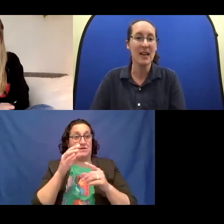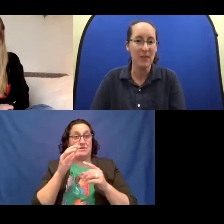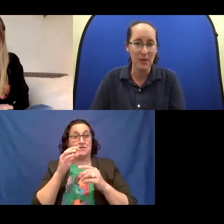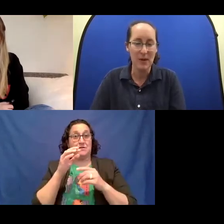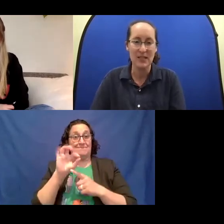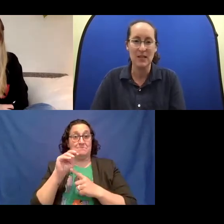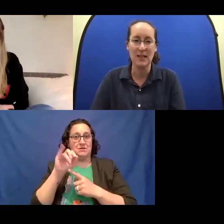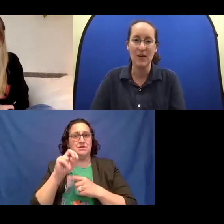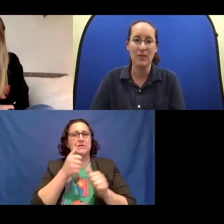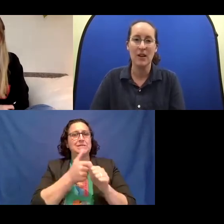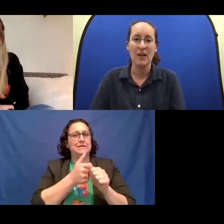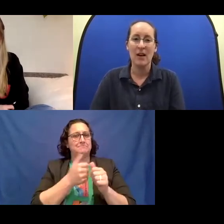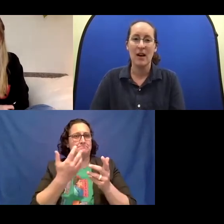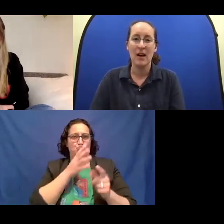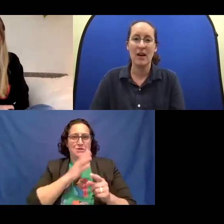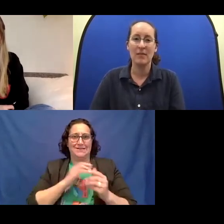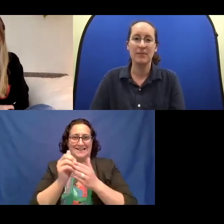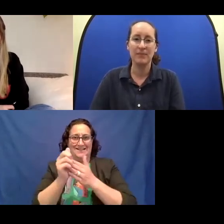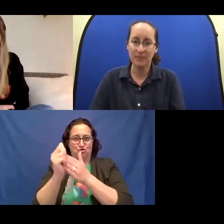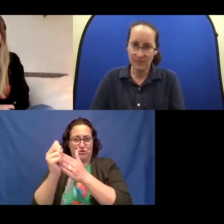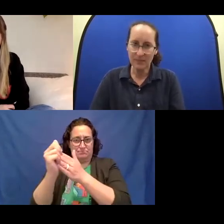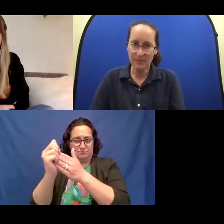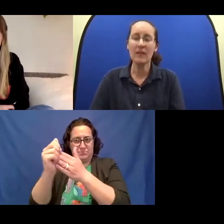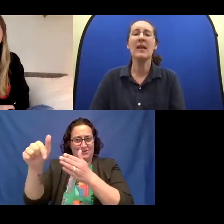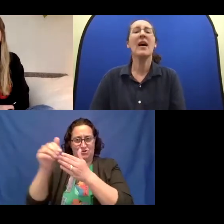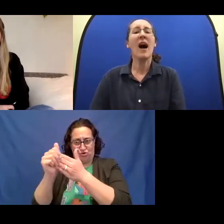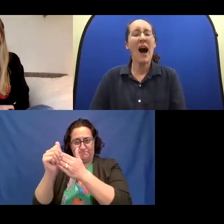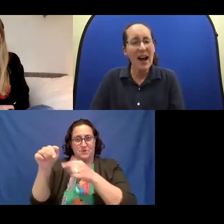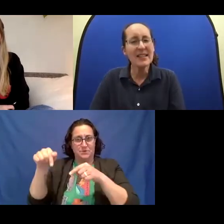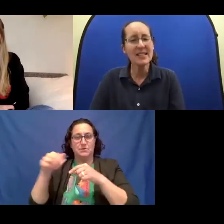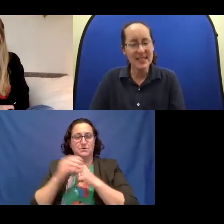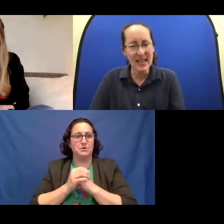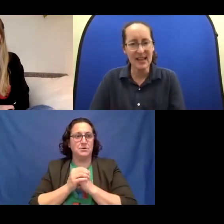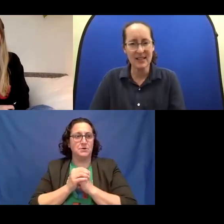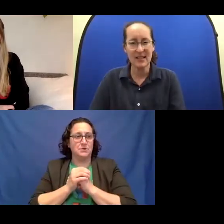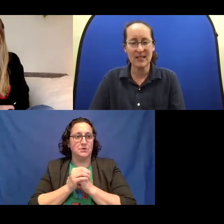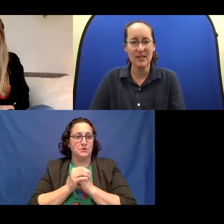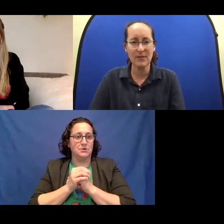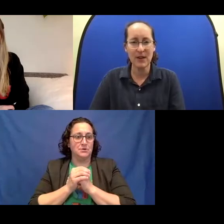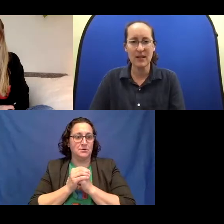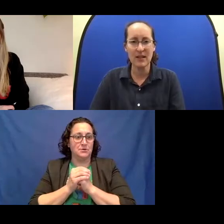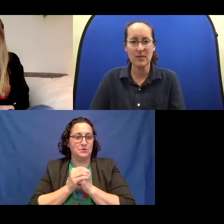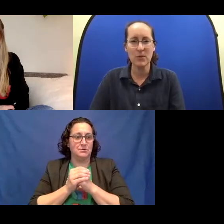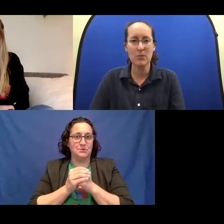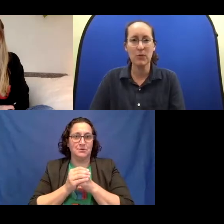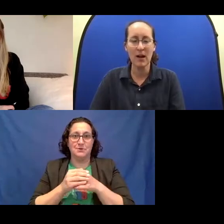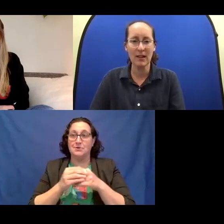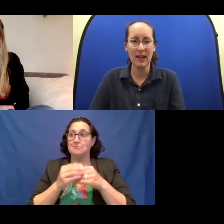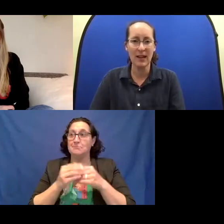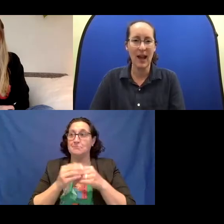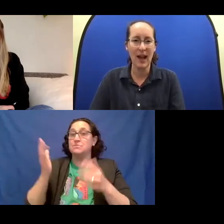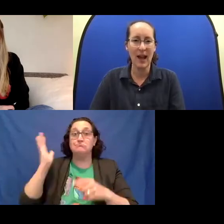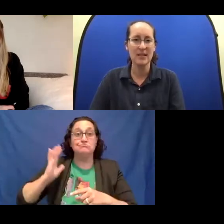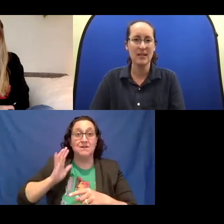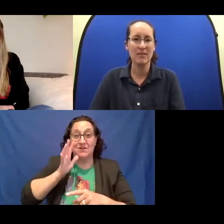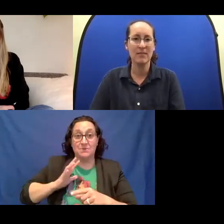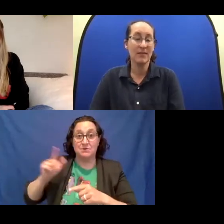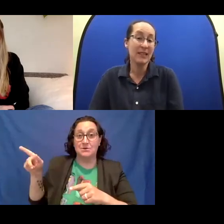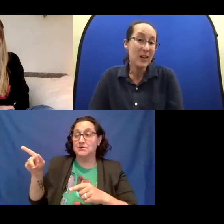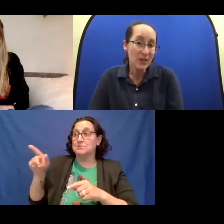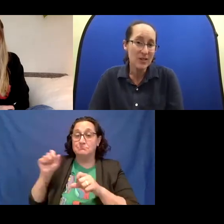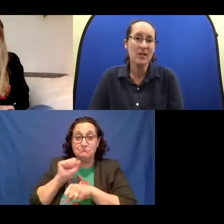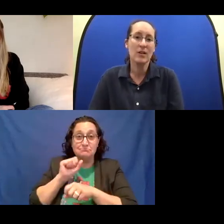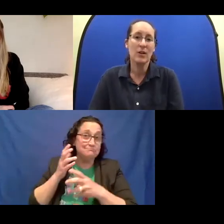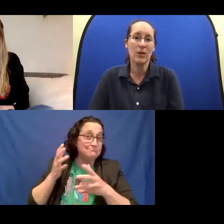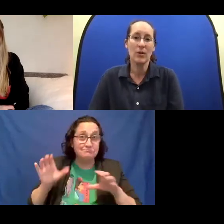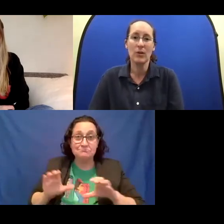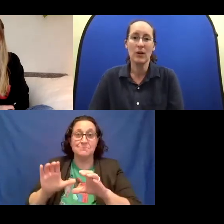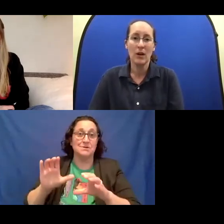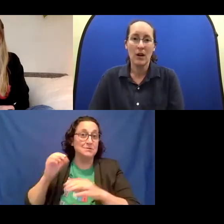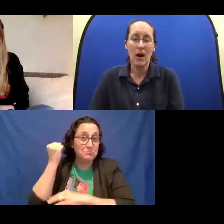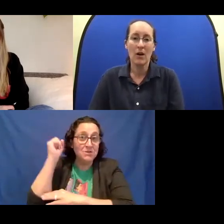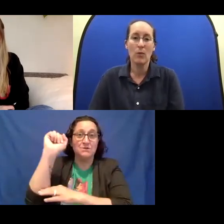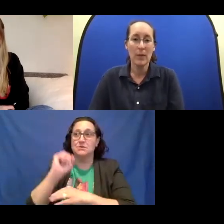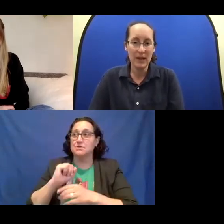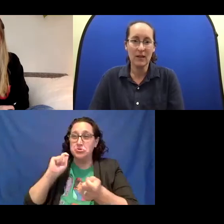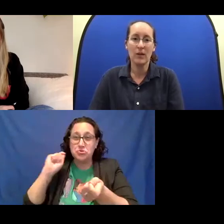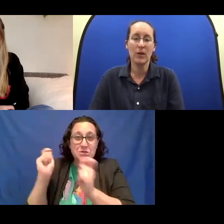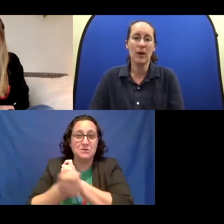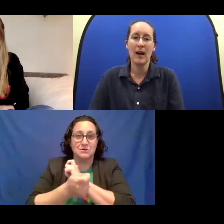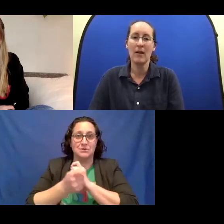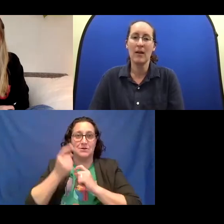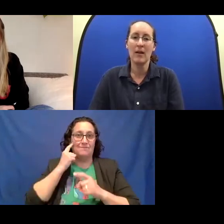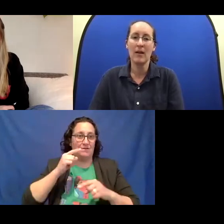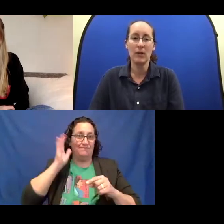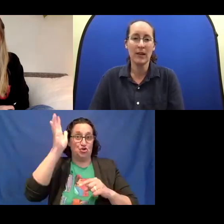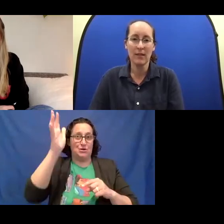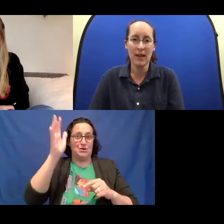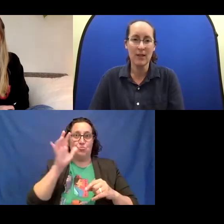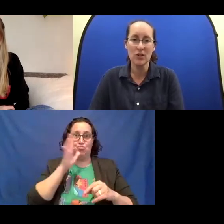a feminist myself. I see it defined most broadly as leaders who are women, who have really led the